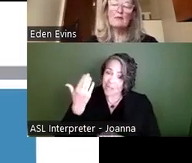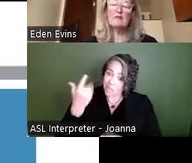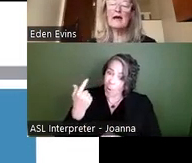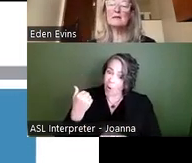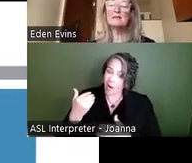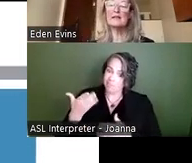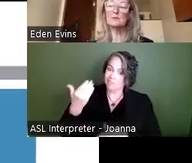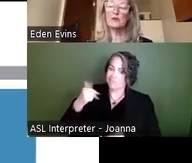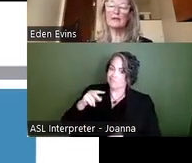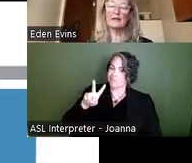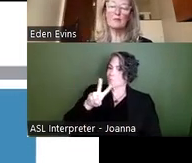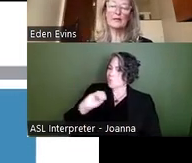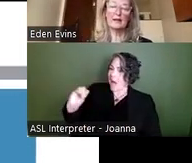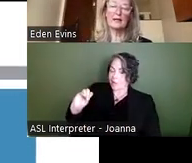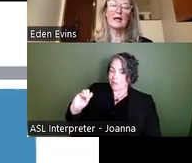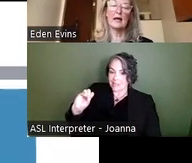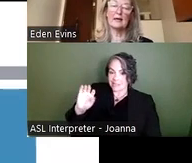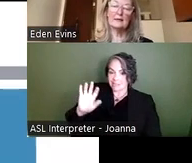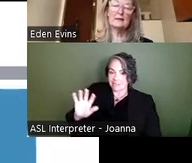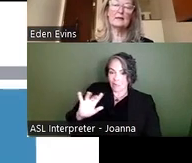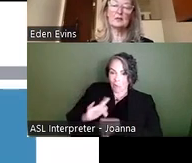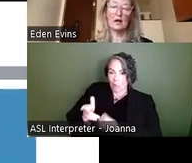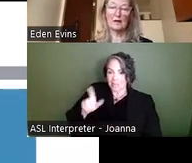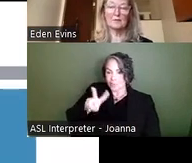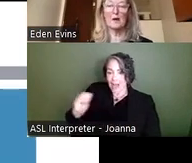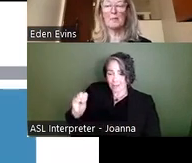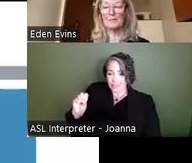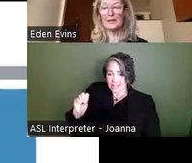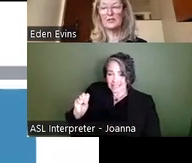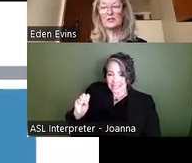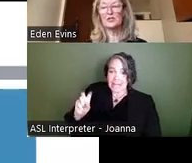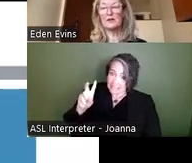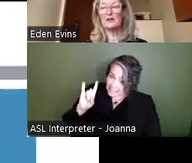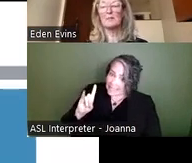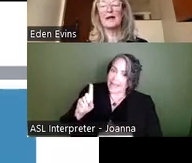we would now be seeing smoking related mortality in these populations starting to come down,